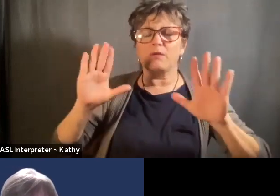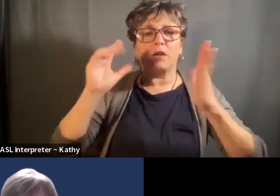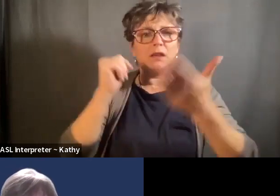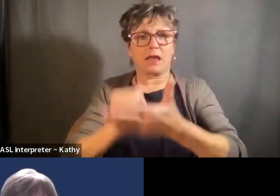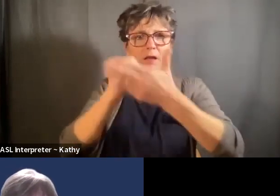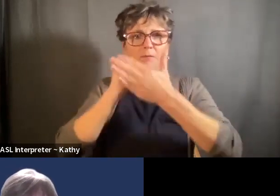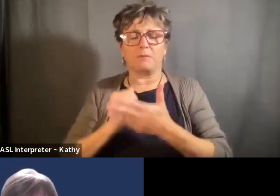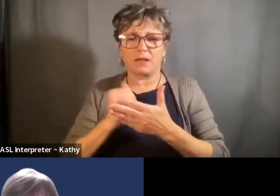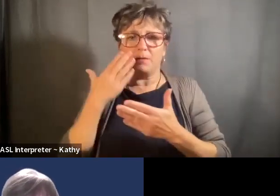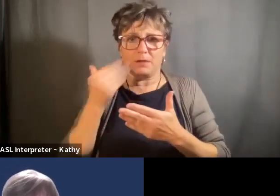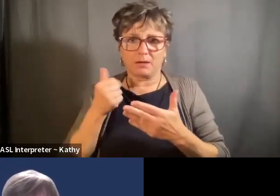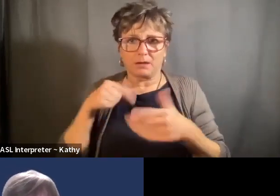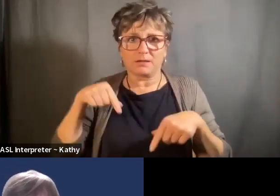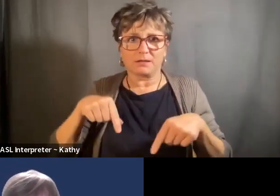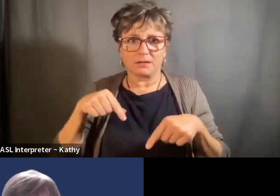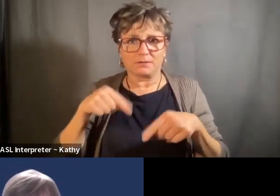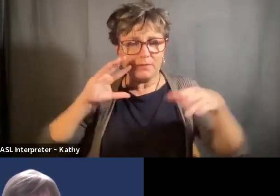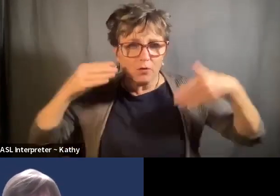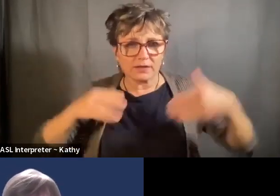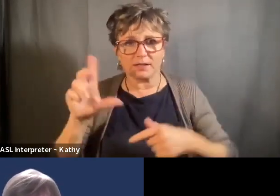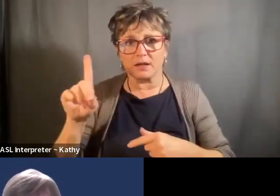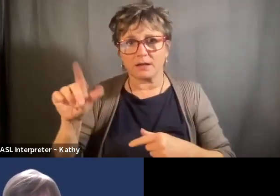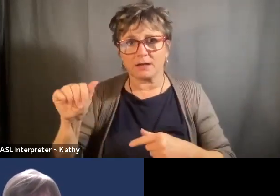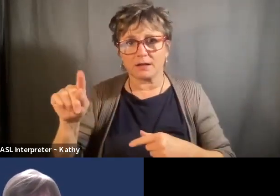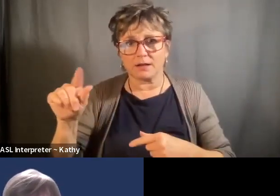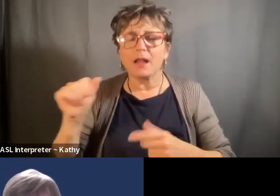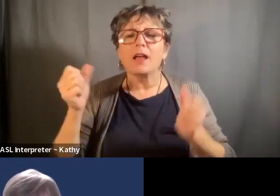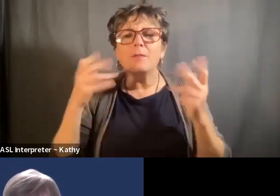data driven, a lot of times you know people say well hearing loss, vision loss, one plus